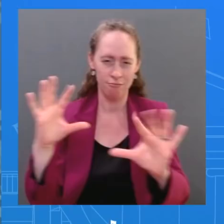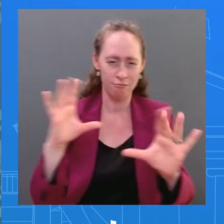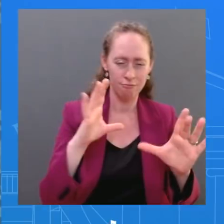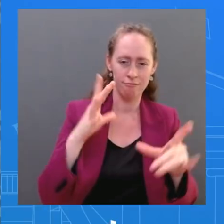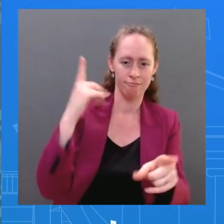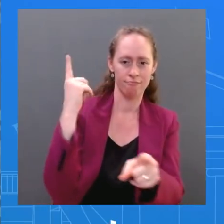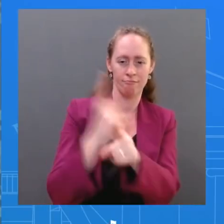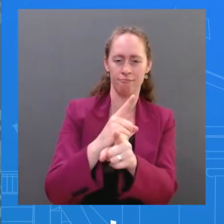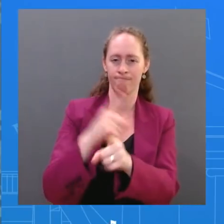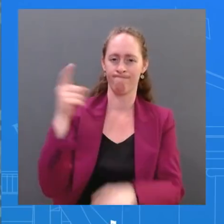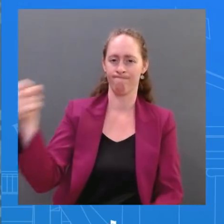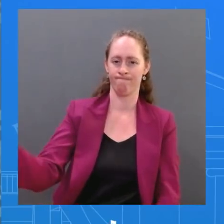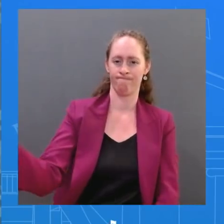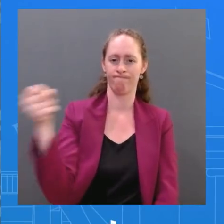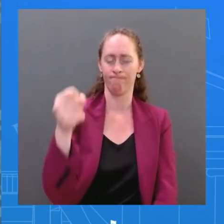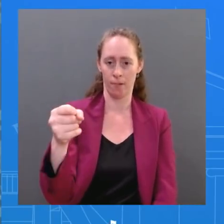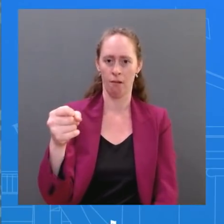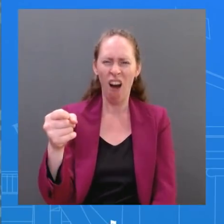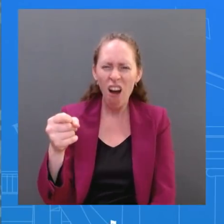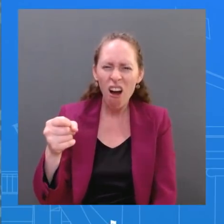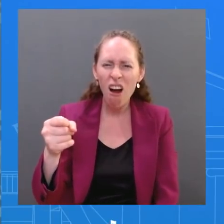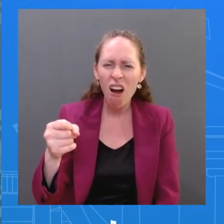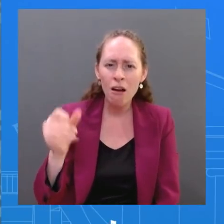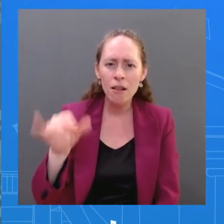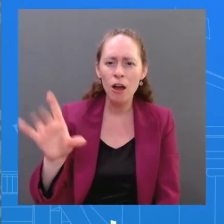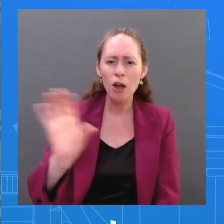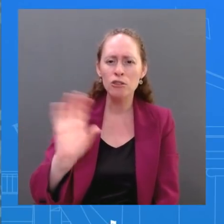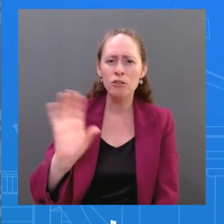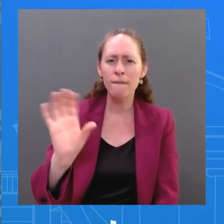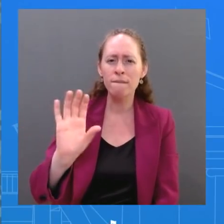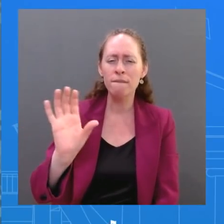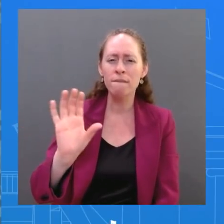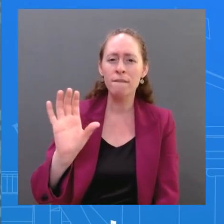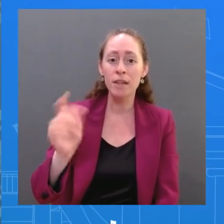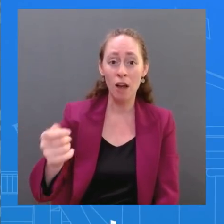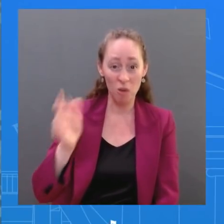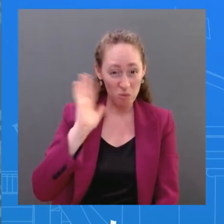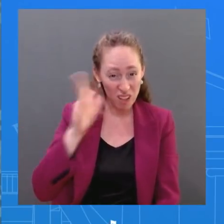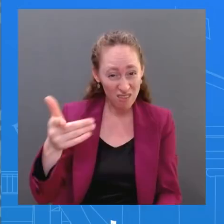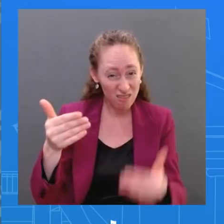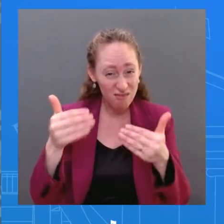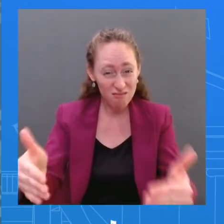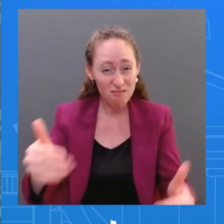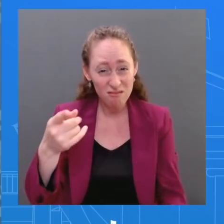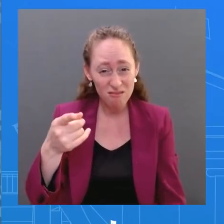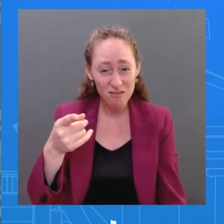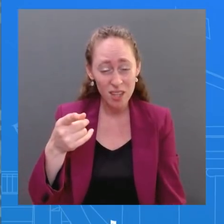Ms. Jean-Pierre: You -- I believe your colleague asked me this question last week, or -- gosh, not even last week; a couple days ago.